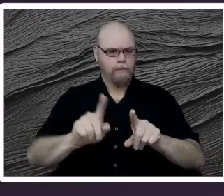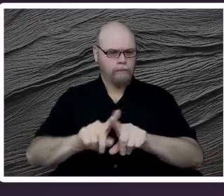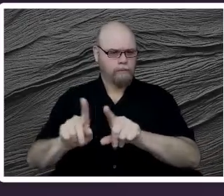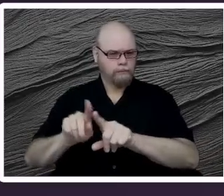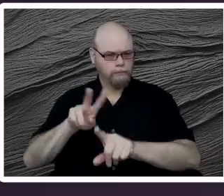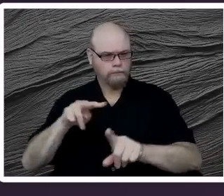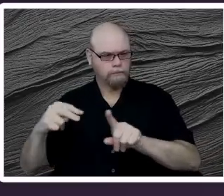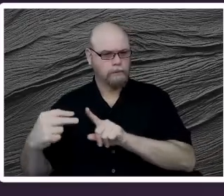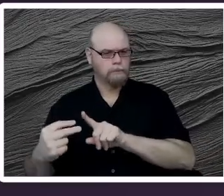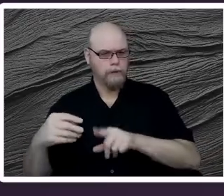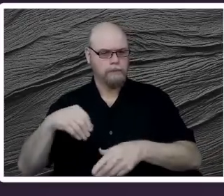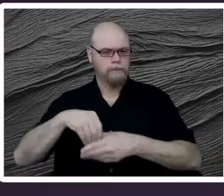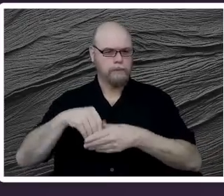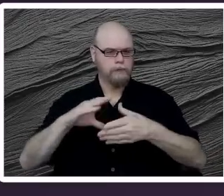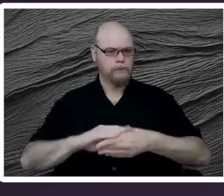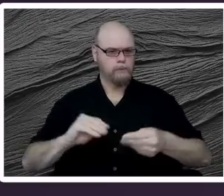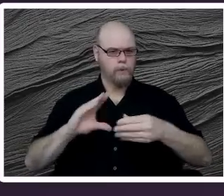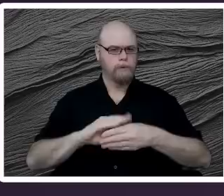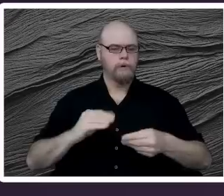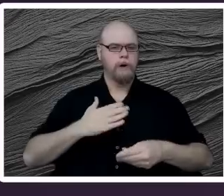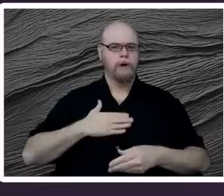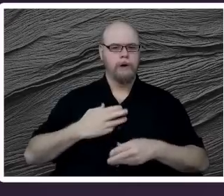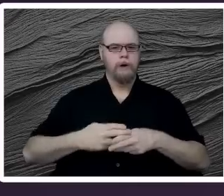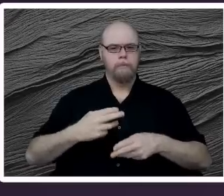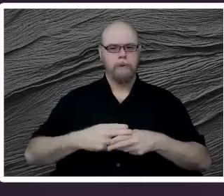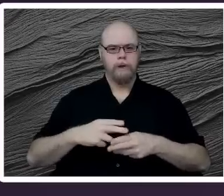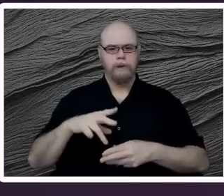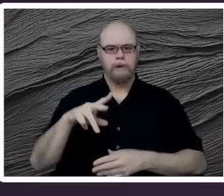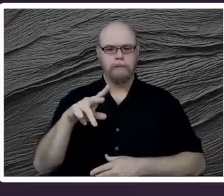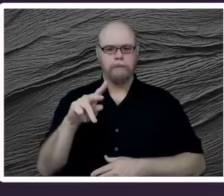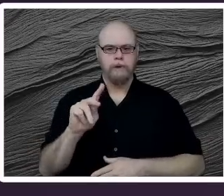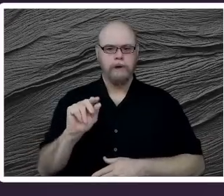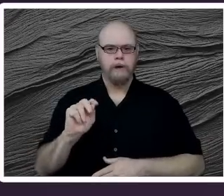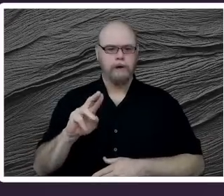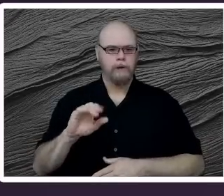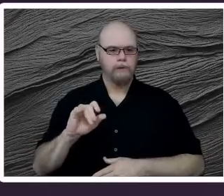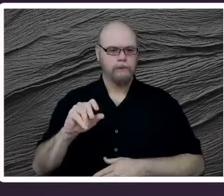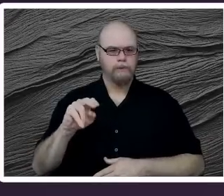My name is Kathrin 'Kat' Halpern. I'm a project director at the Smithsonian